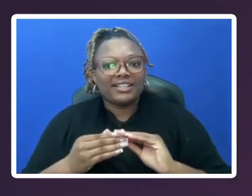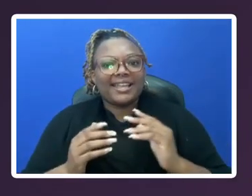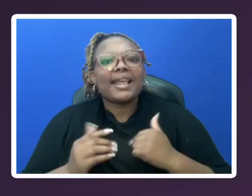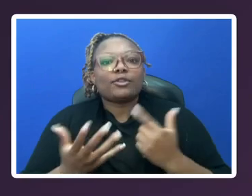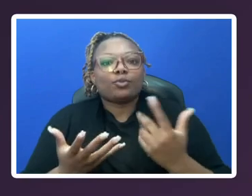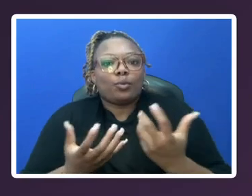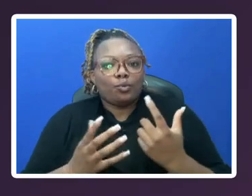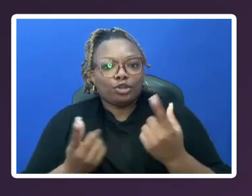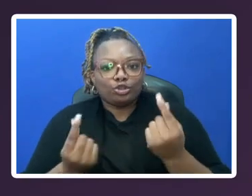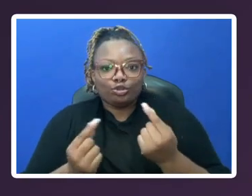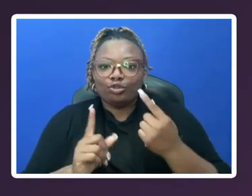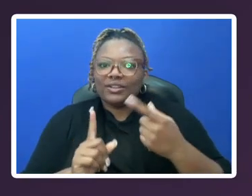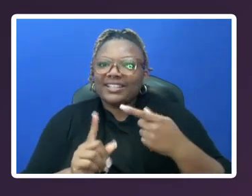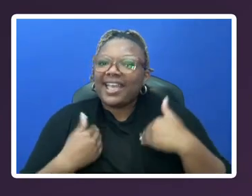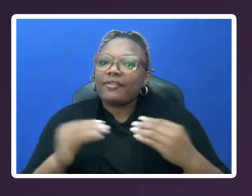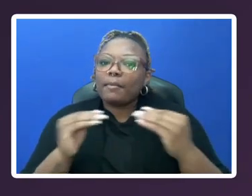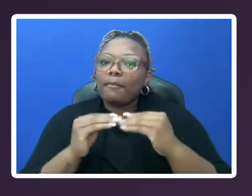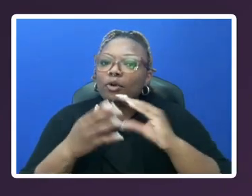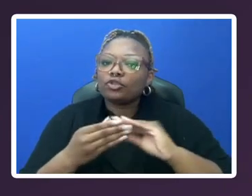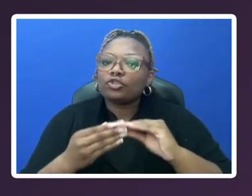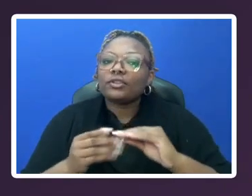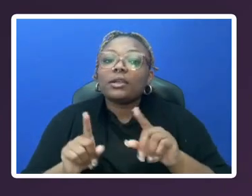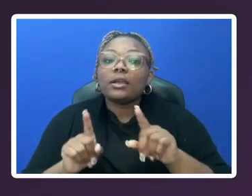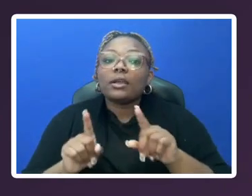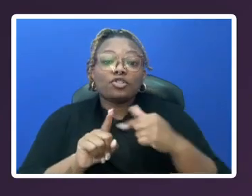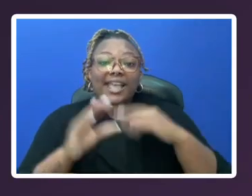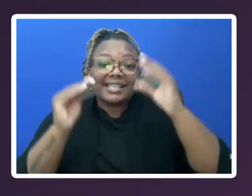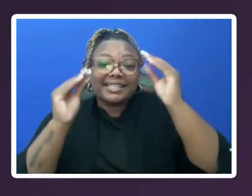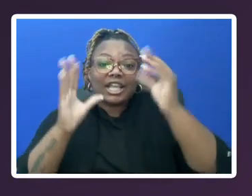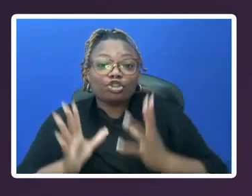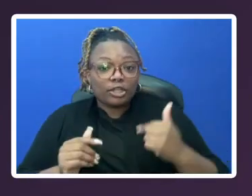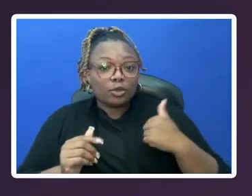as an educator, we are wondering, you know, kind of what step would be next